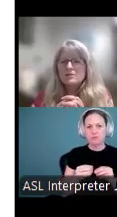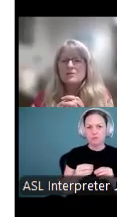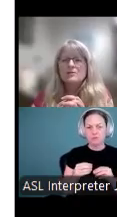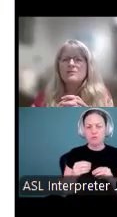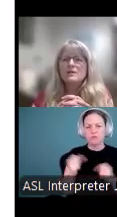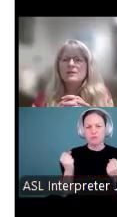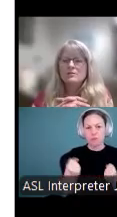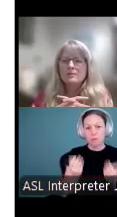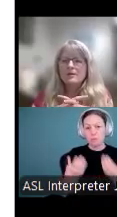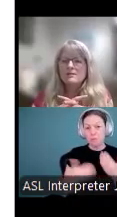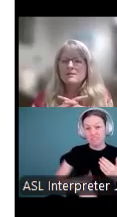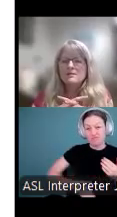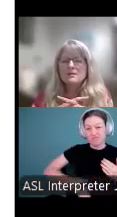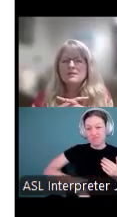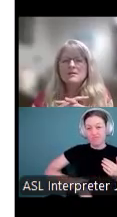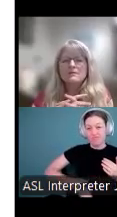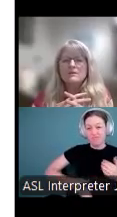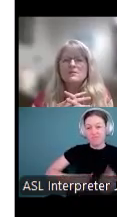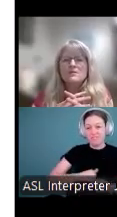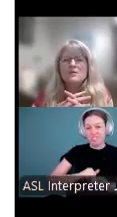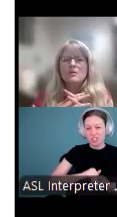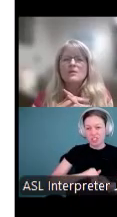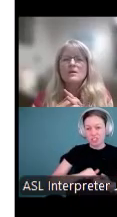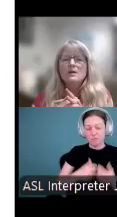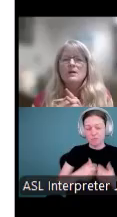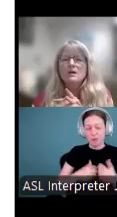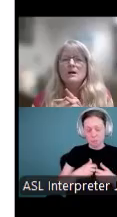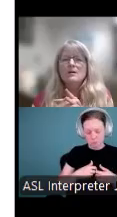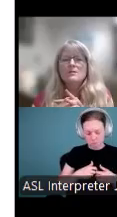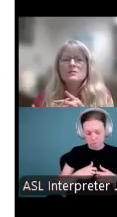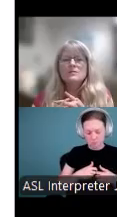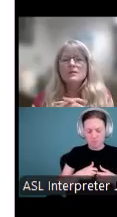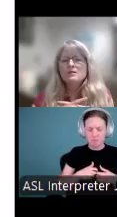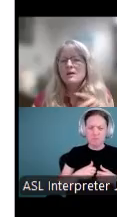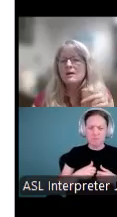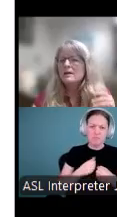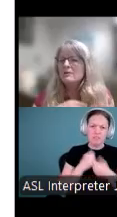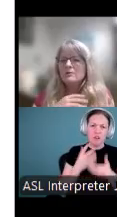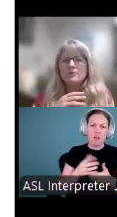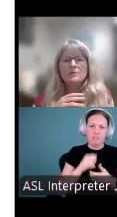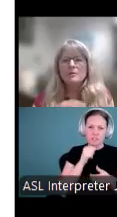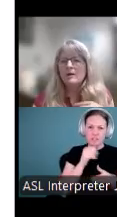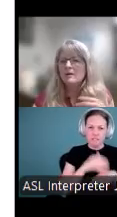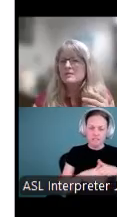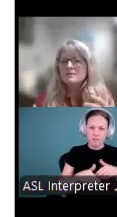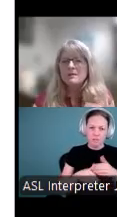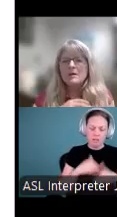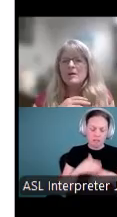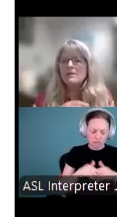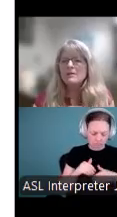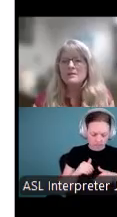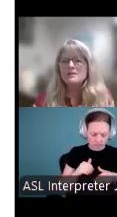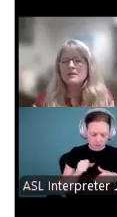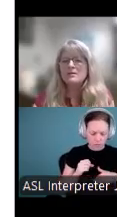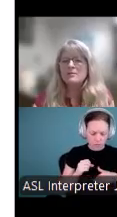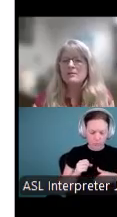issue contributing to some discomfort, so just really talking through with parents, maybe all the things that could